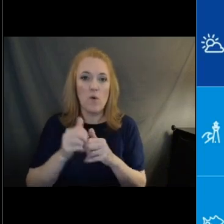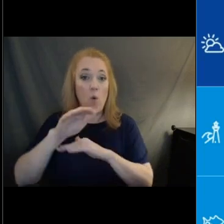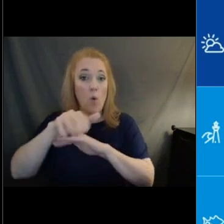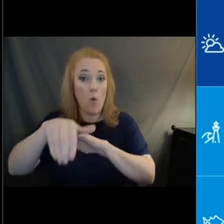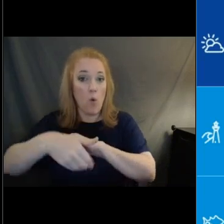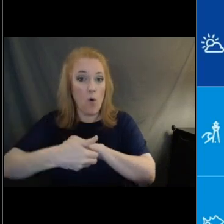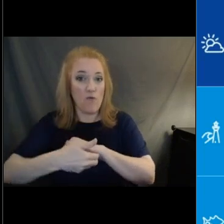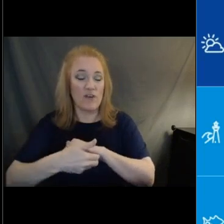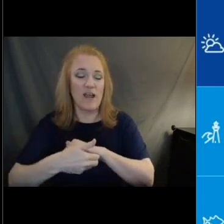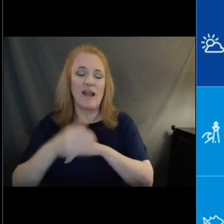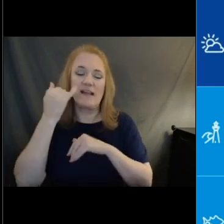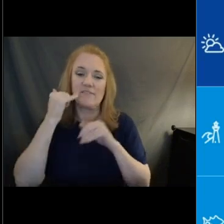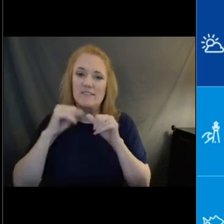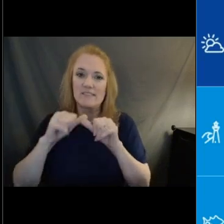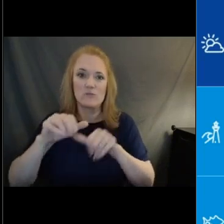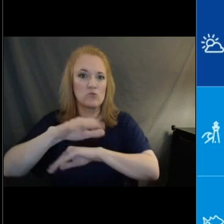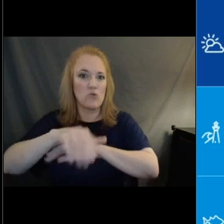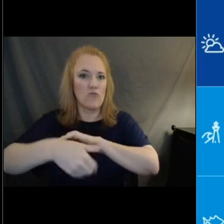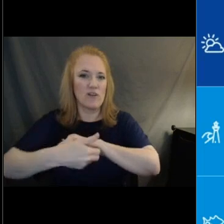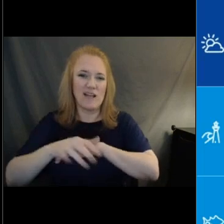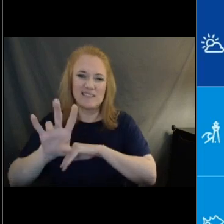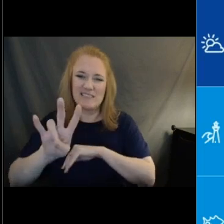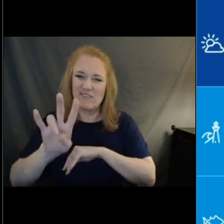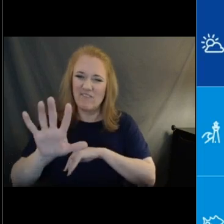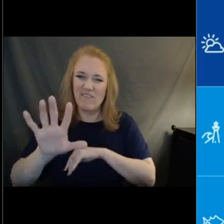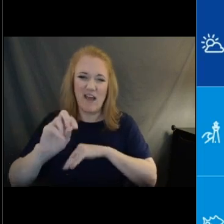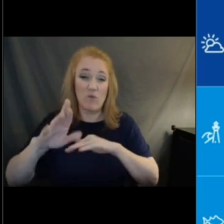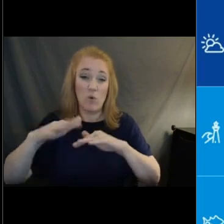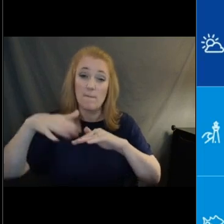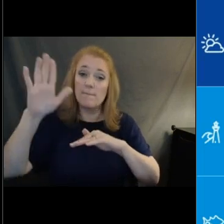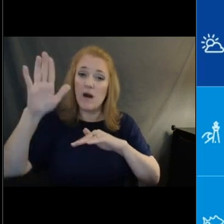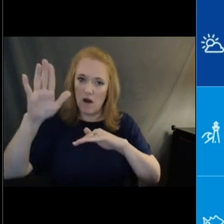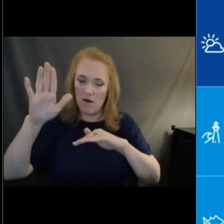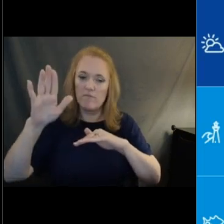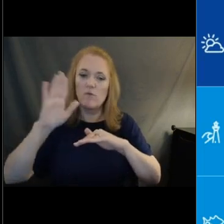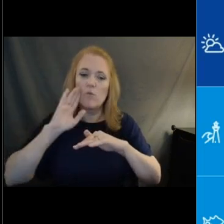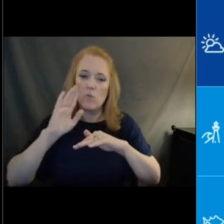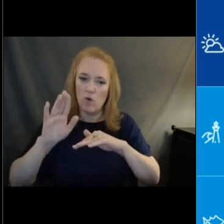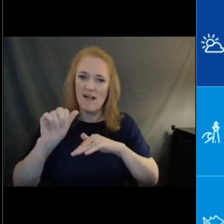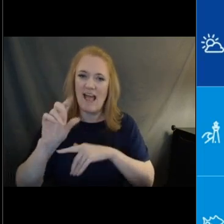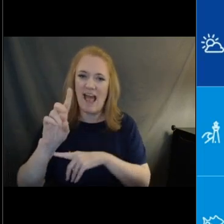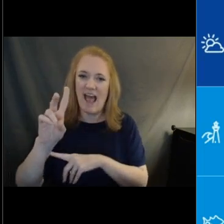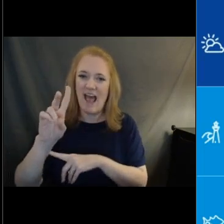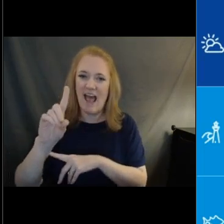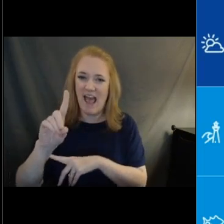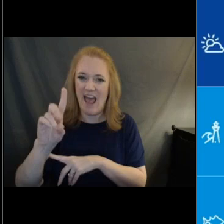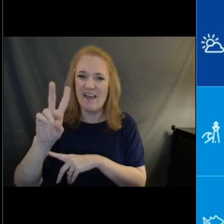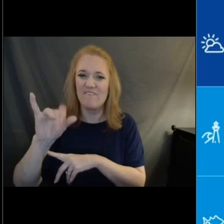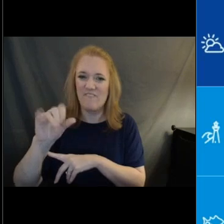remaining around 75 degrees or above. Moving on to the excessive heat warning,